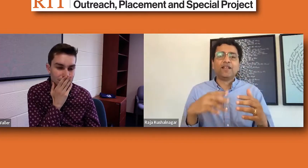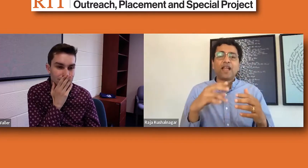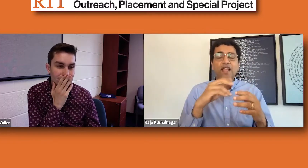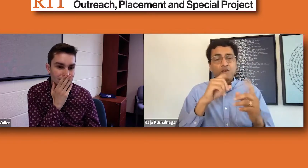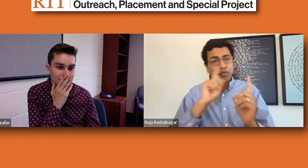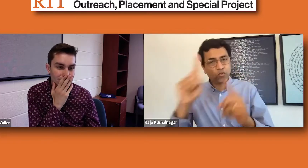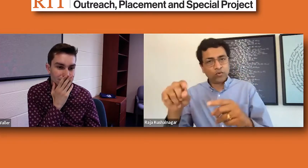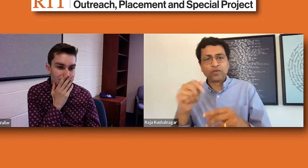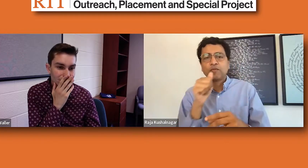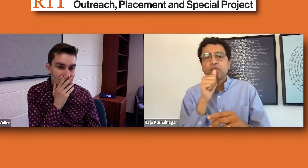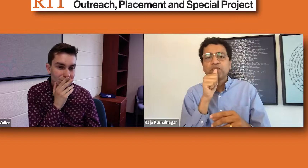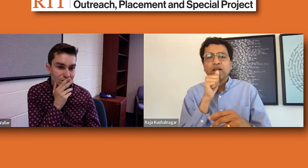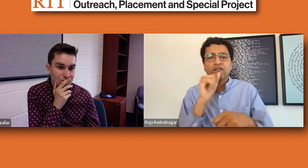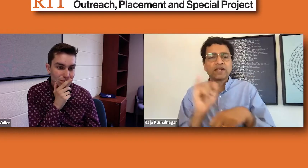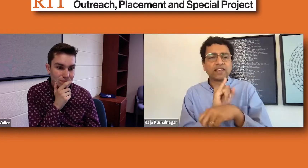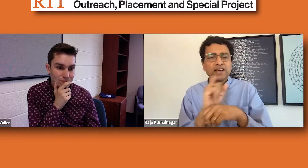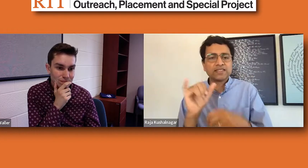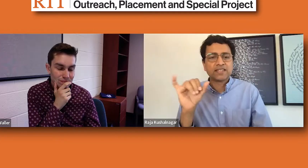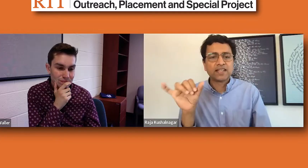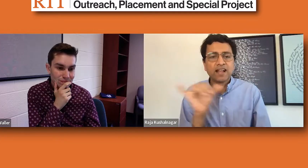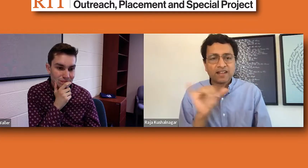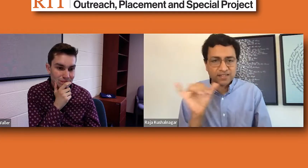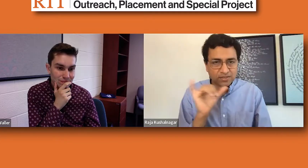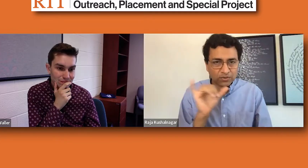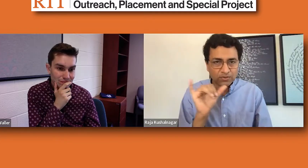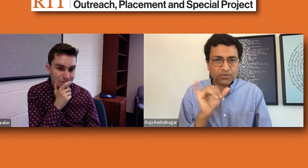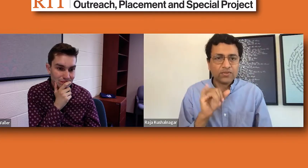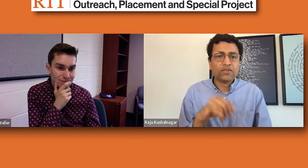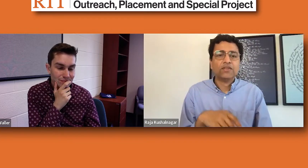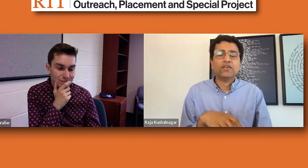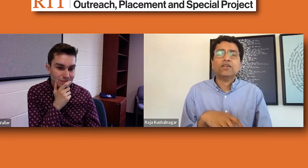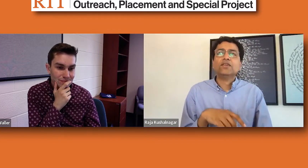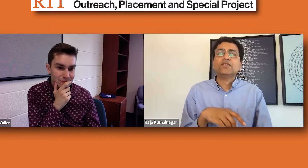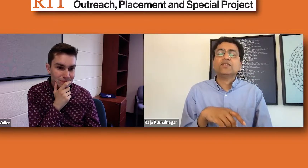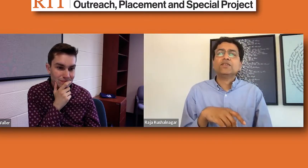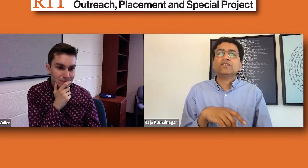And that opens up doors for them to go into private industry.